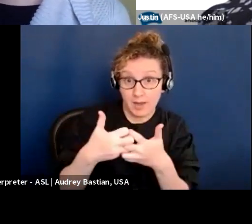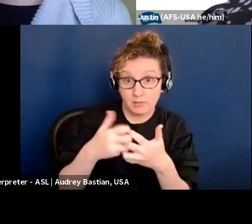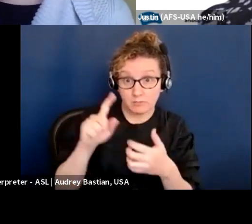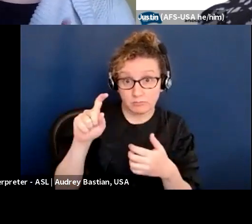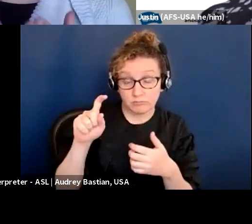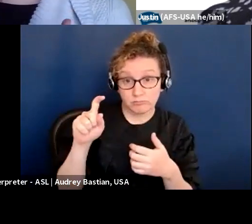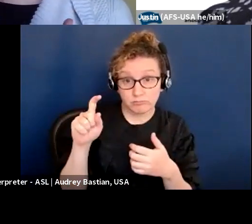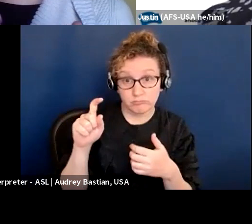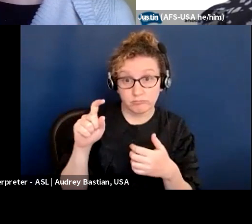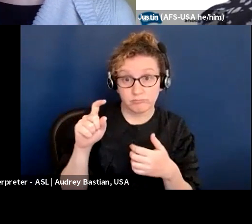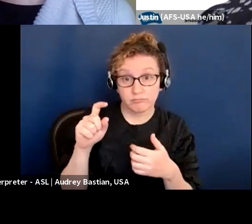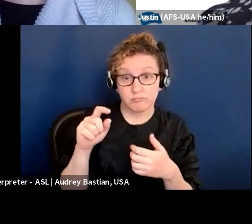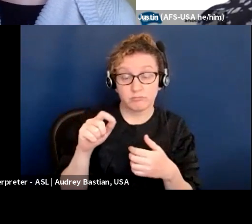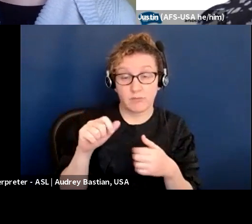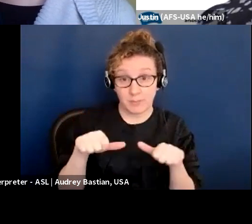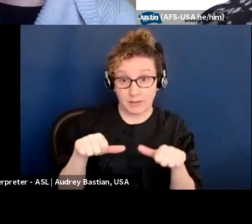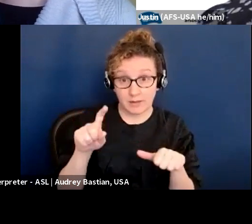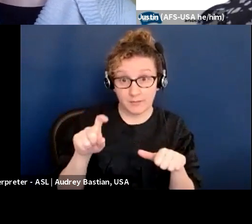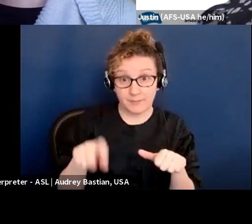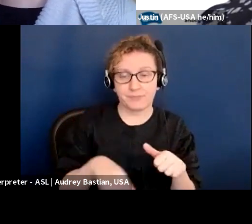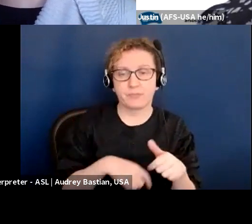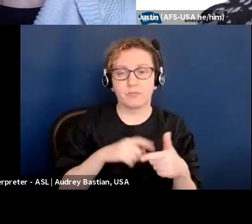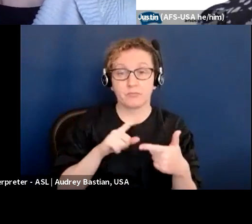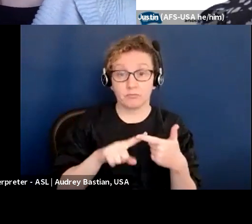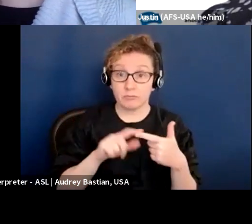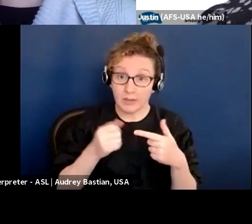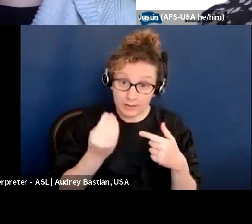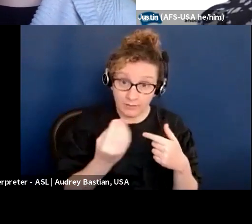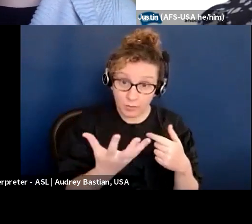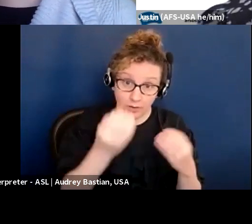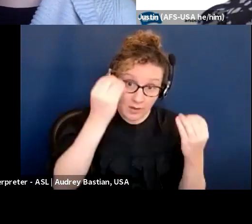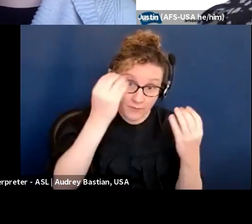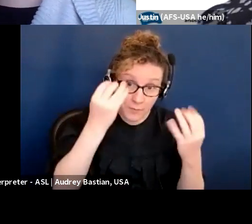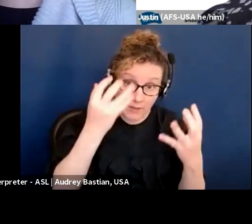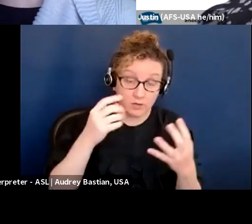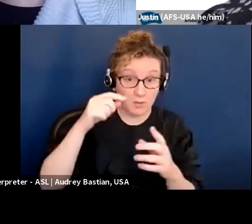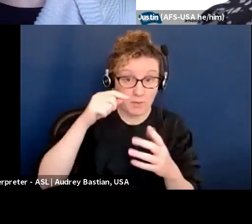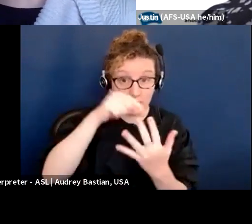for you and to give you information about that particular programs so that you can then